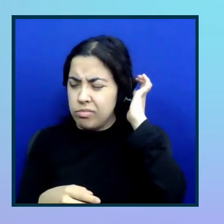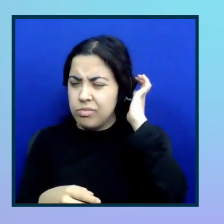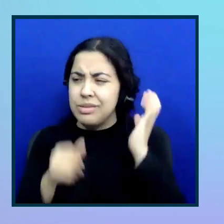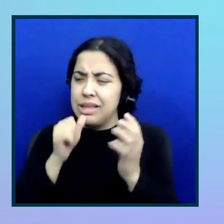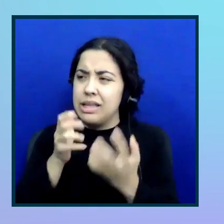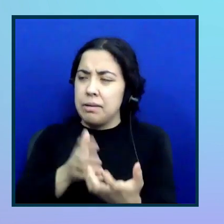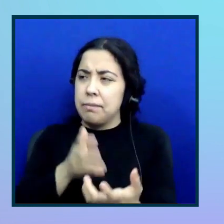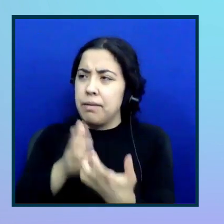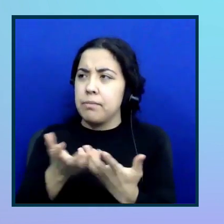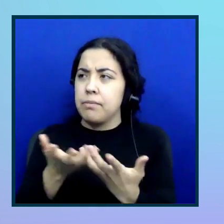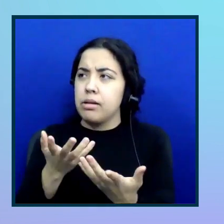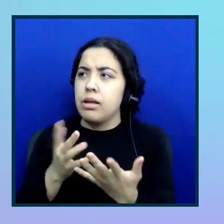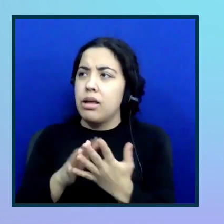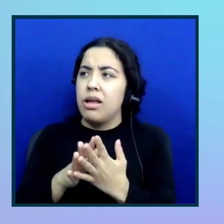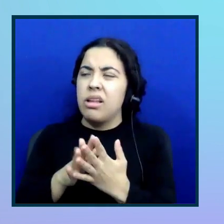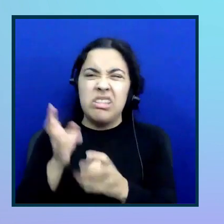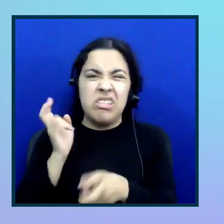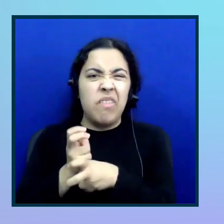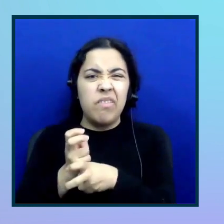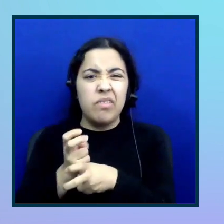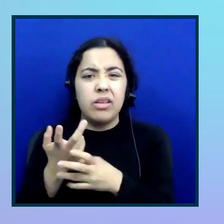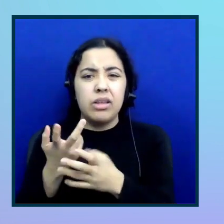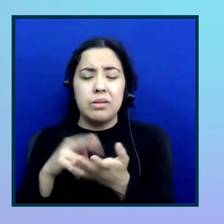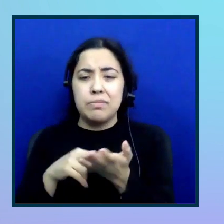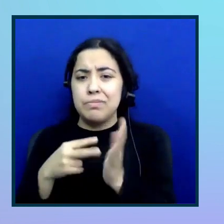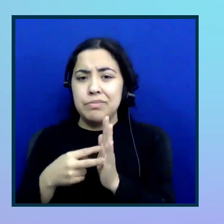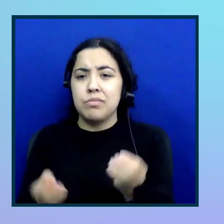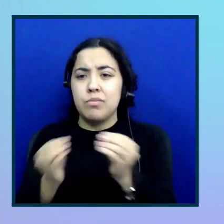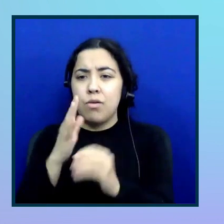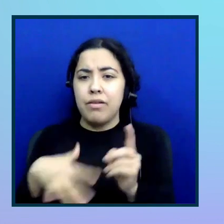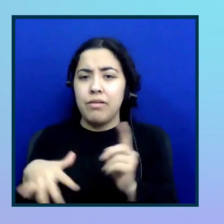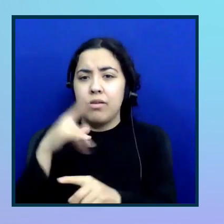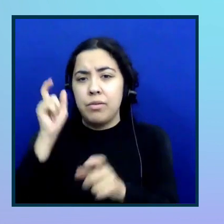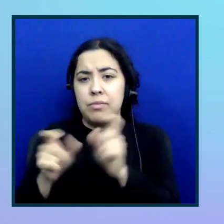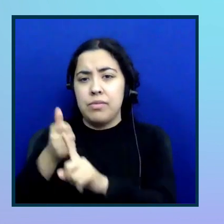Yeah, that's gonna be tough. But essentially, that's gonna be creating more environments for people to have to do more testing.